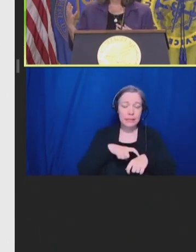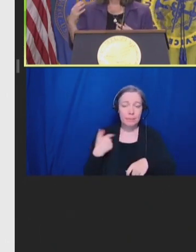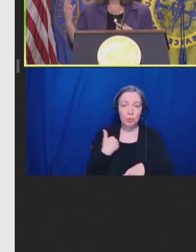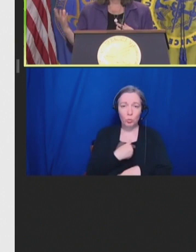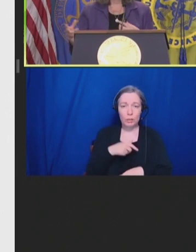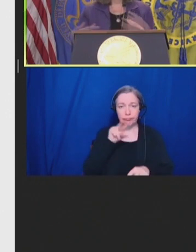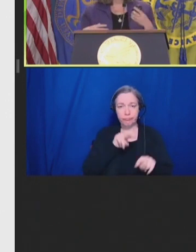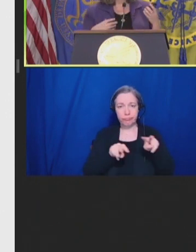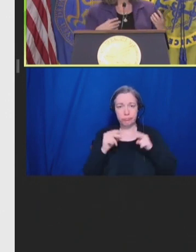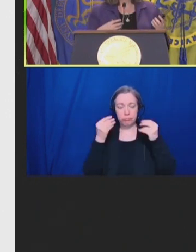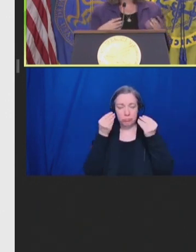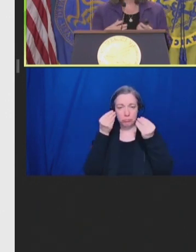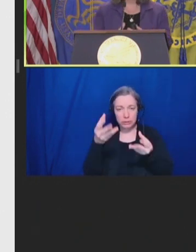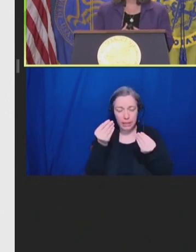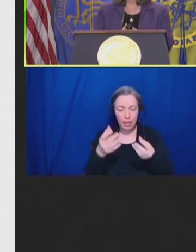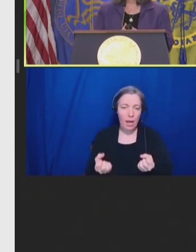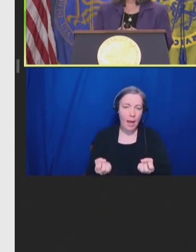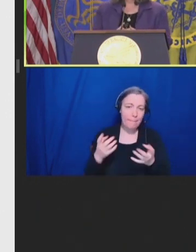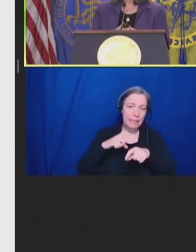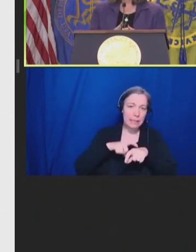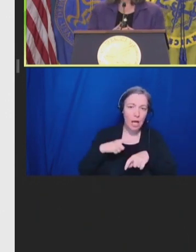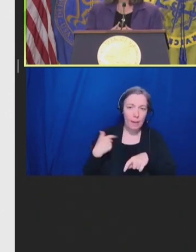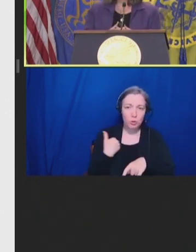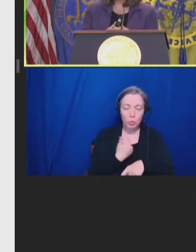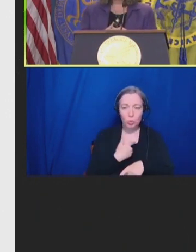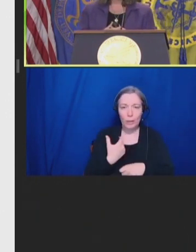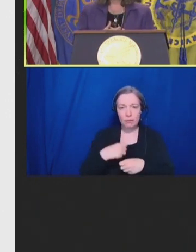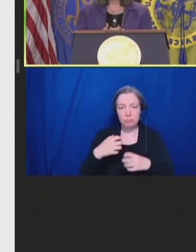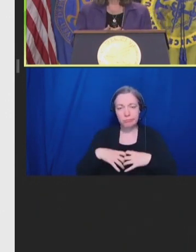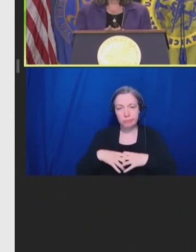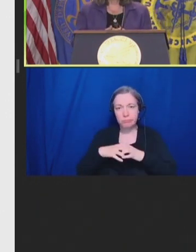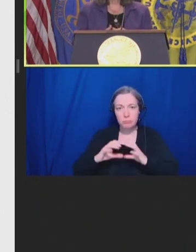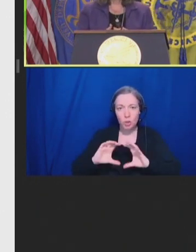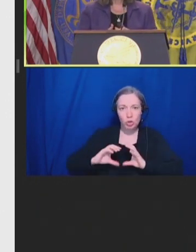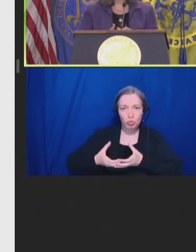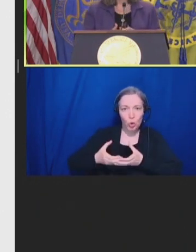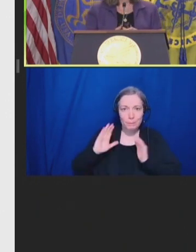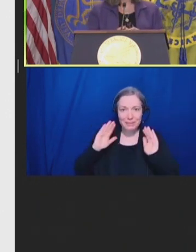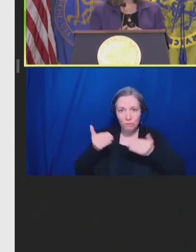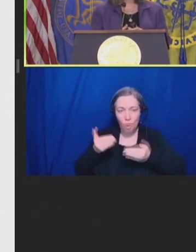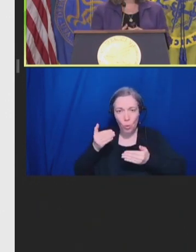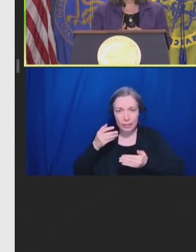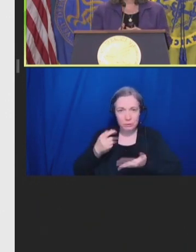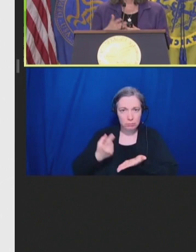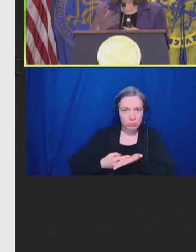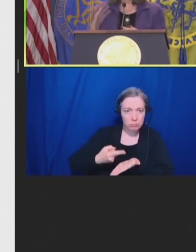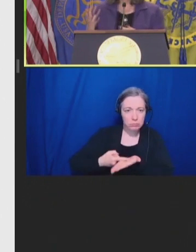focus groups are done, all of that, we know that the trusted messengers are healthcare providers,